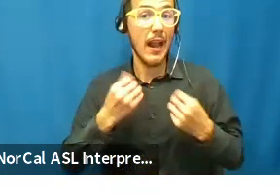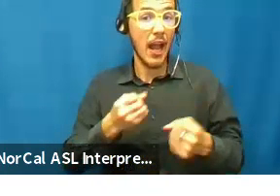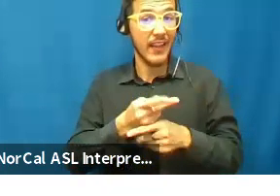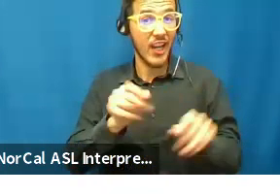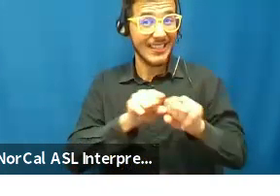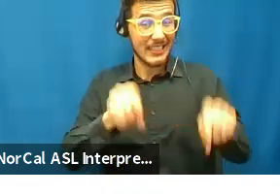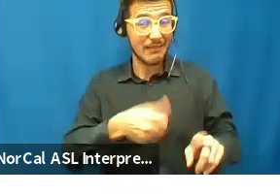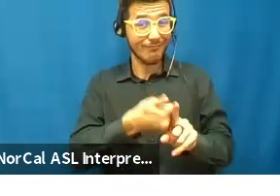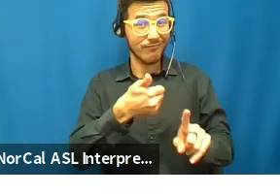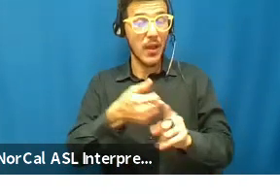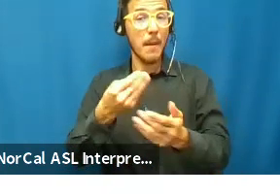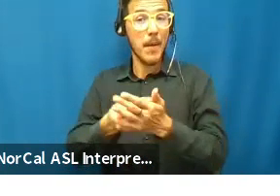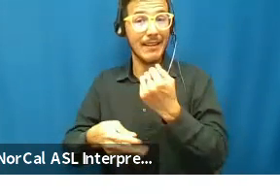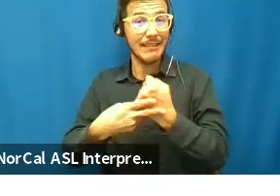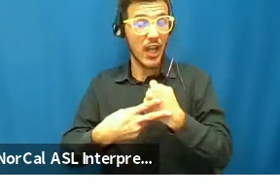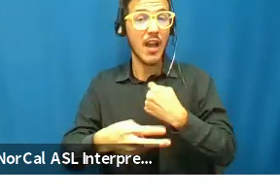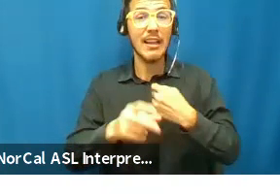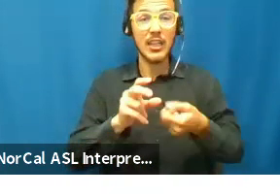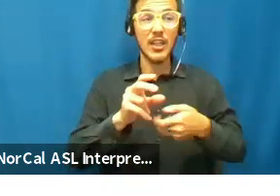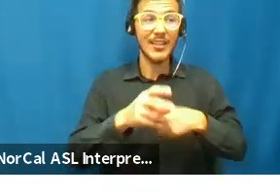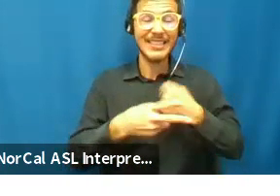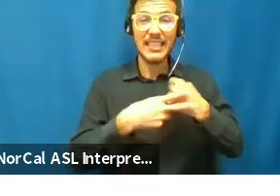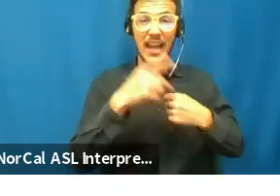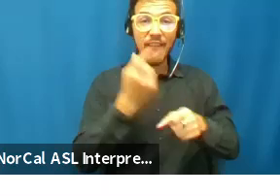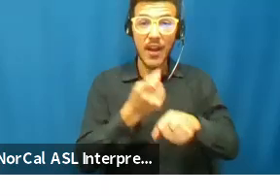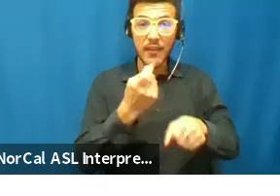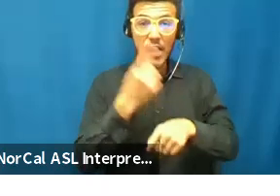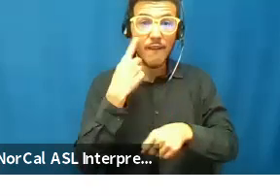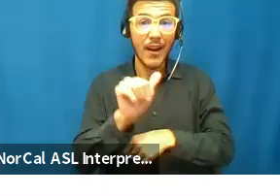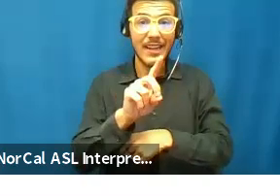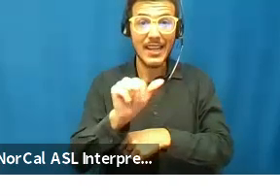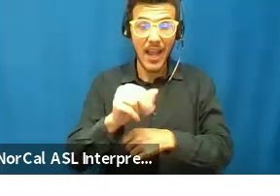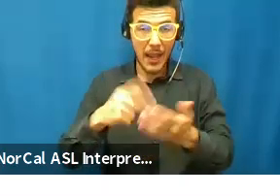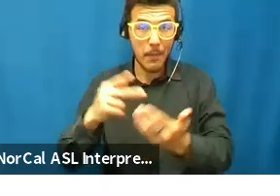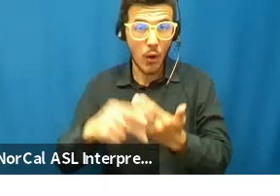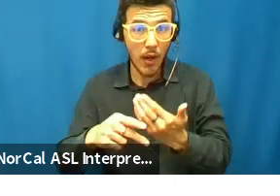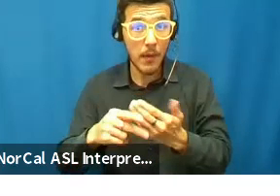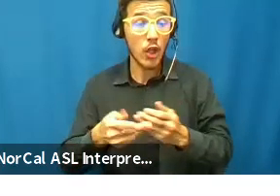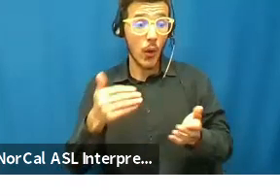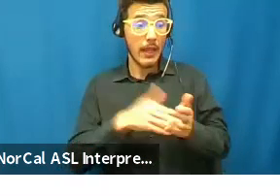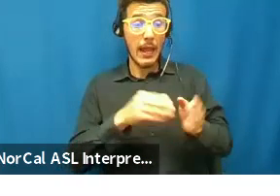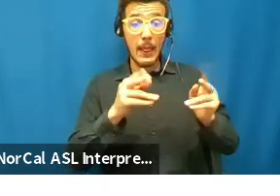the budget every year for our ADA programs. Again, this person is talking about having